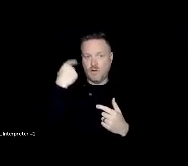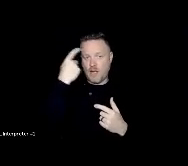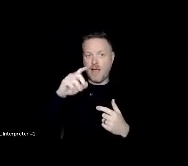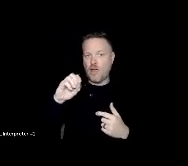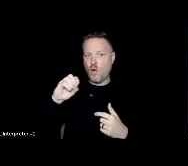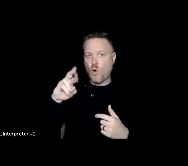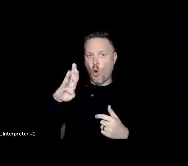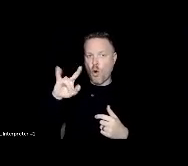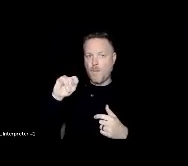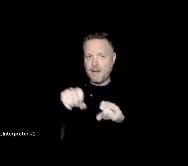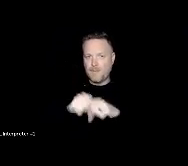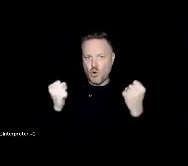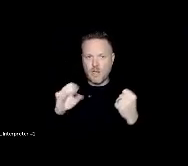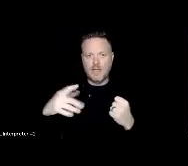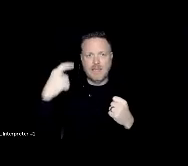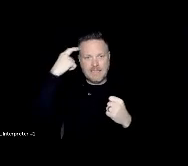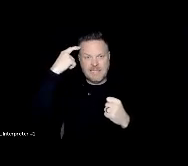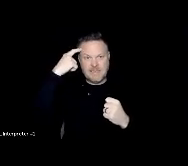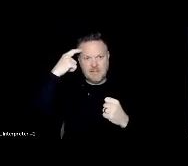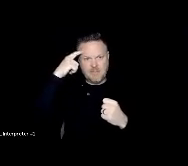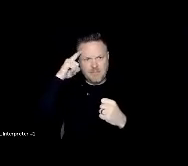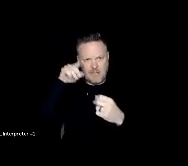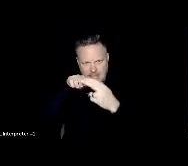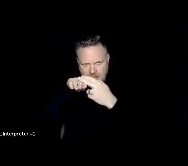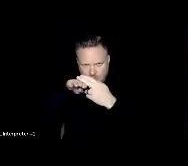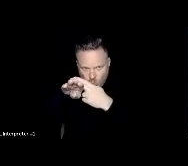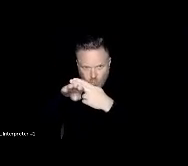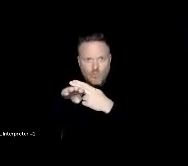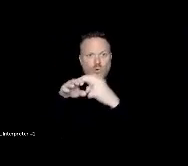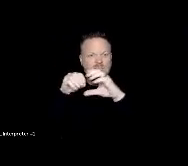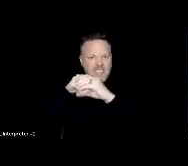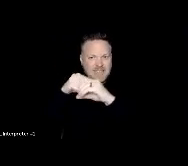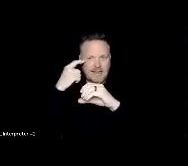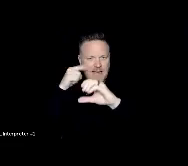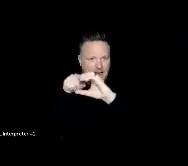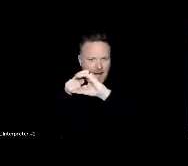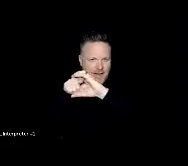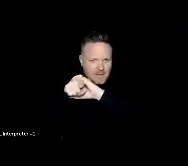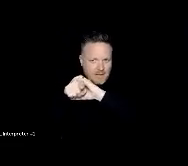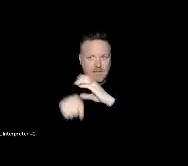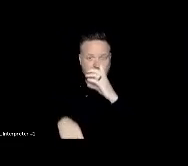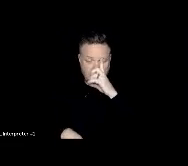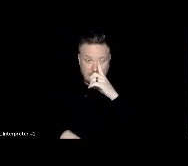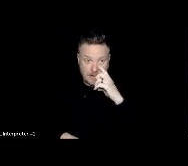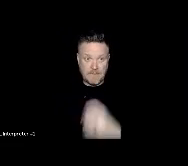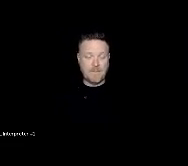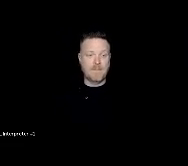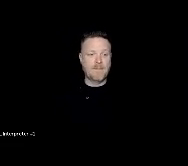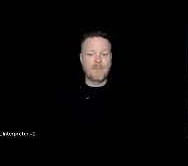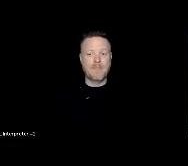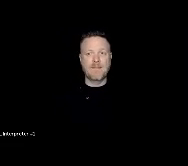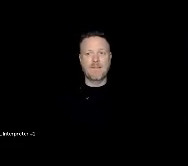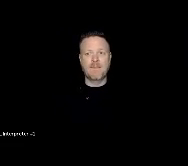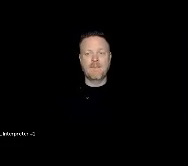His brain is coming through his eye. The next picture. This is rehab,